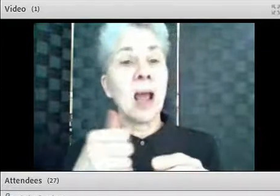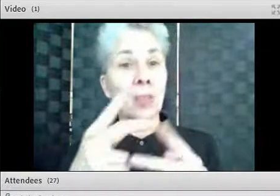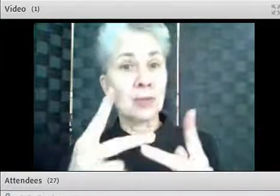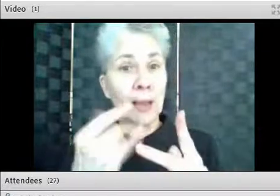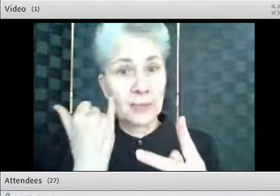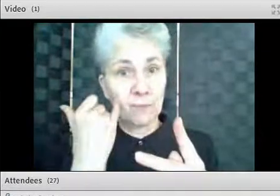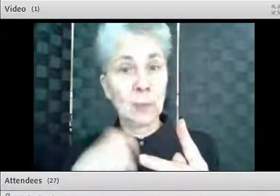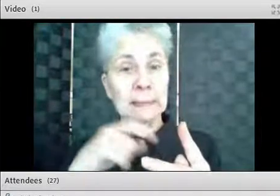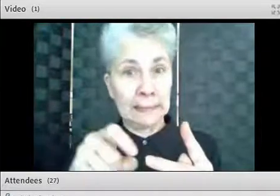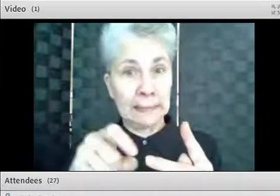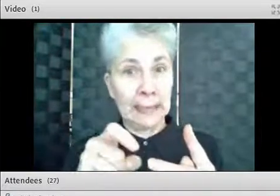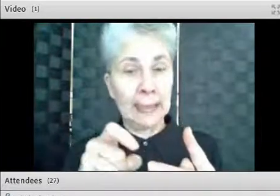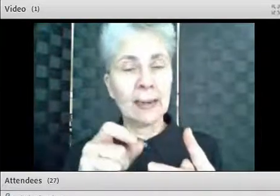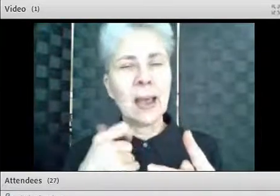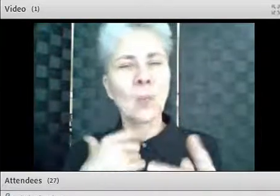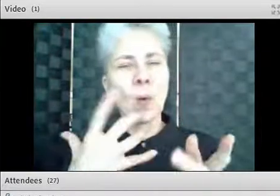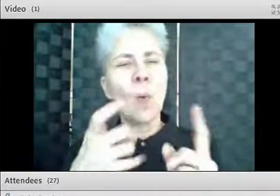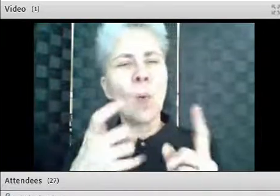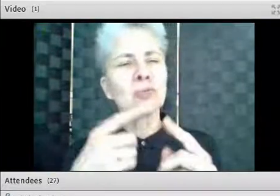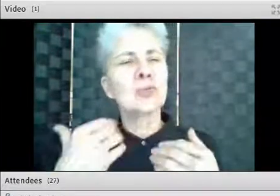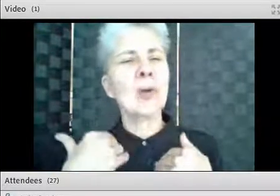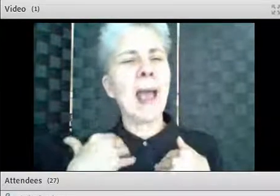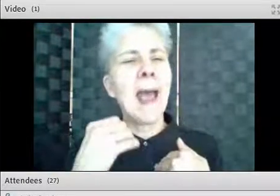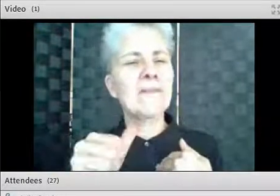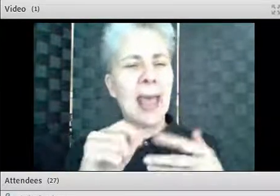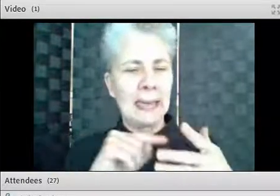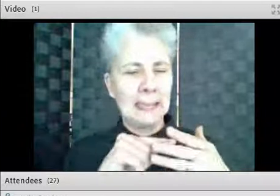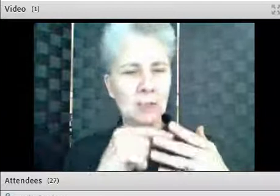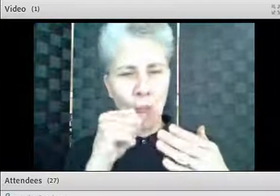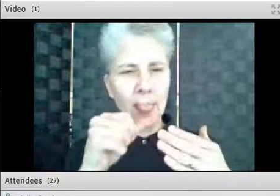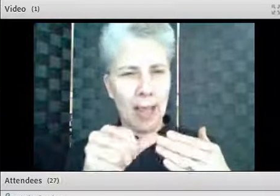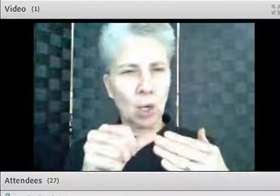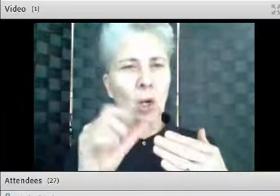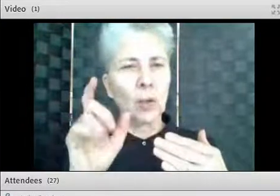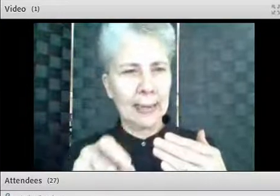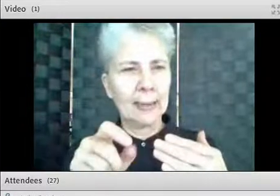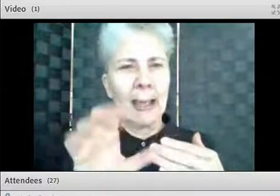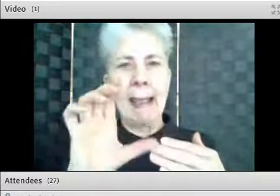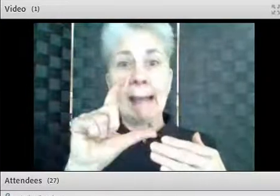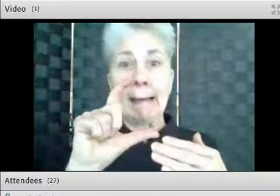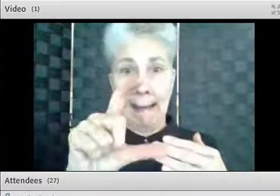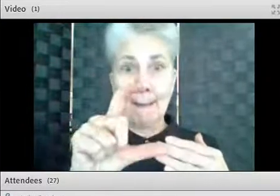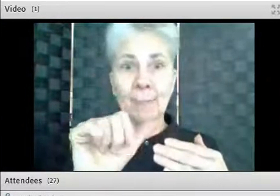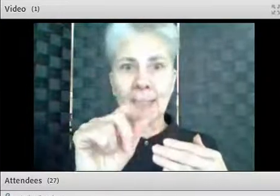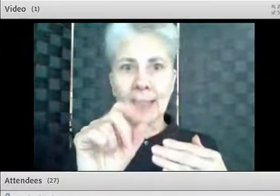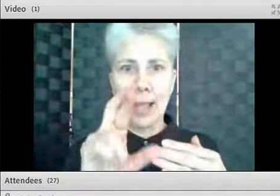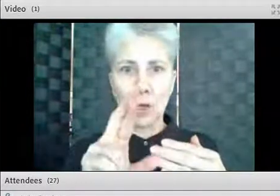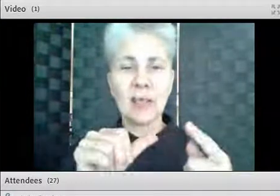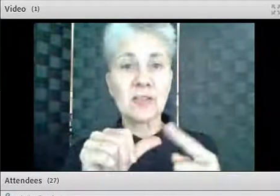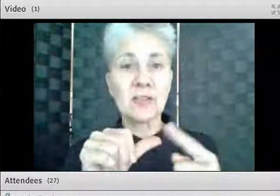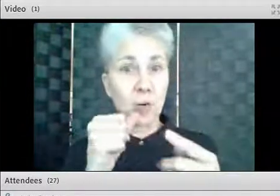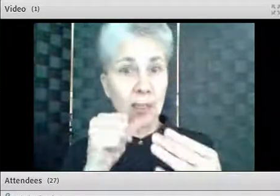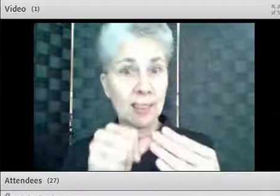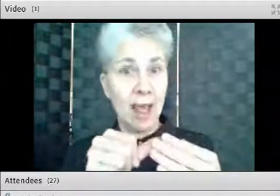Like I said, we'd want to have an initial letter, capital letter, the first, which is the first letter of the author's last name,